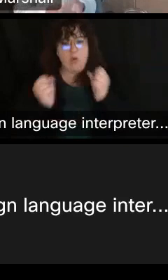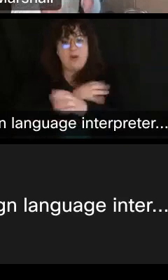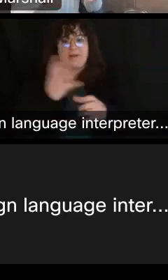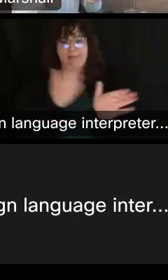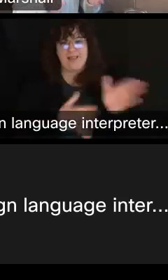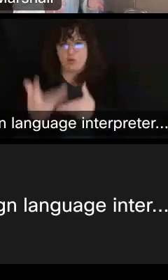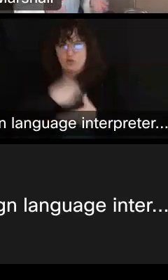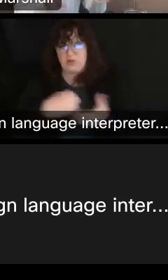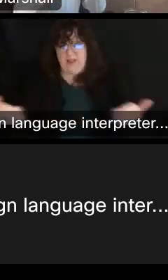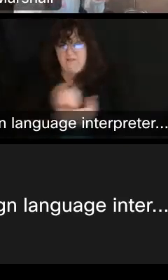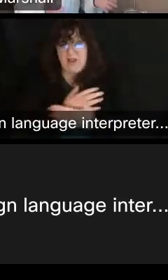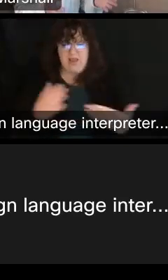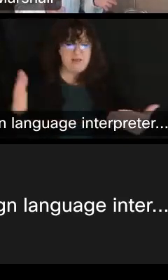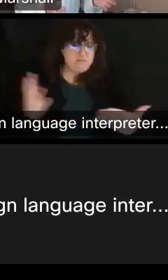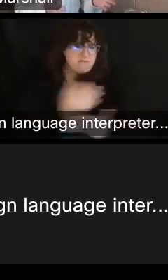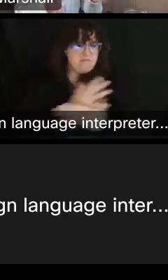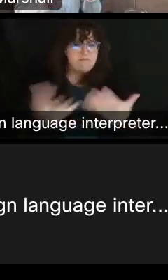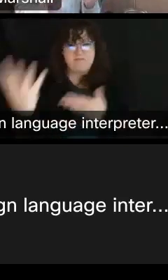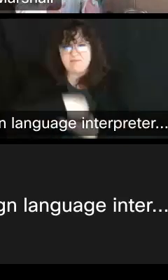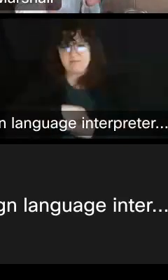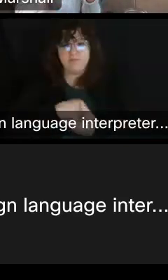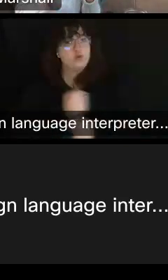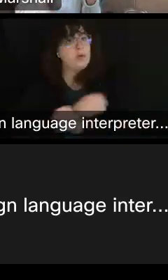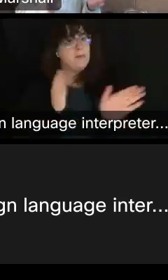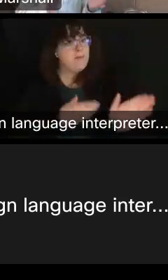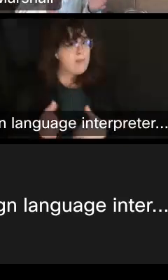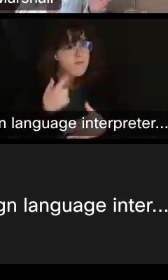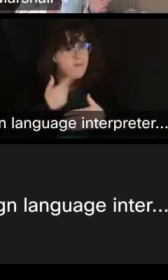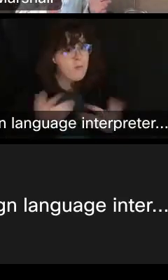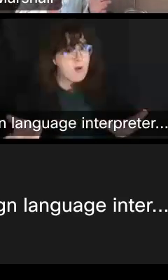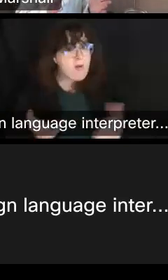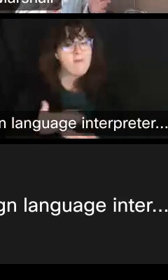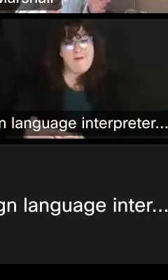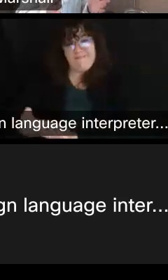crisis plan is basically to be saying before this stuff happens, what are we going to do